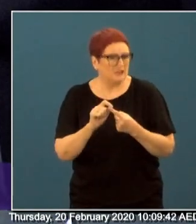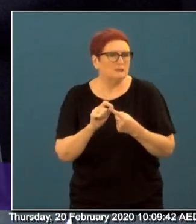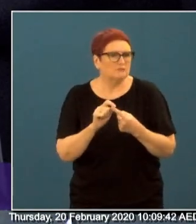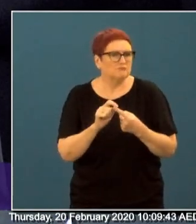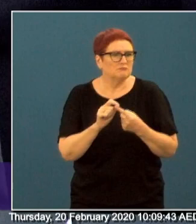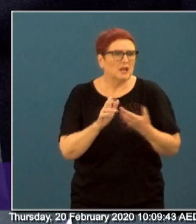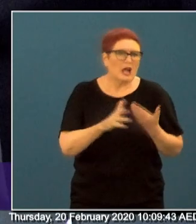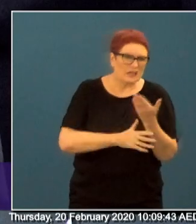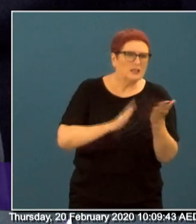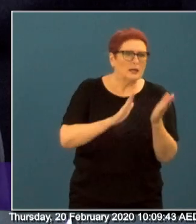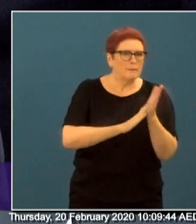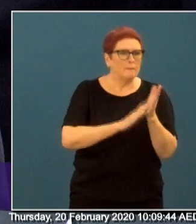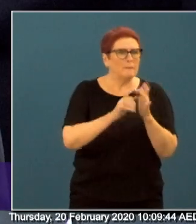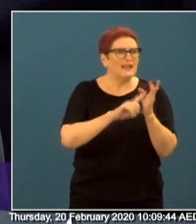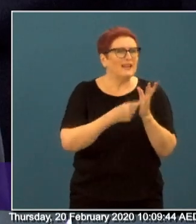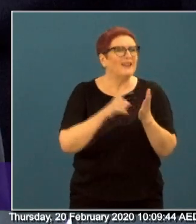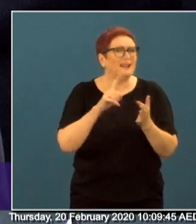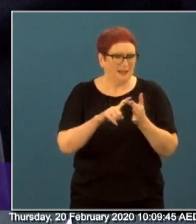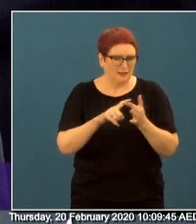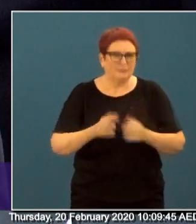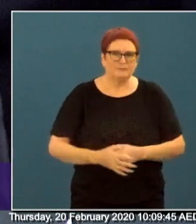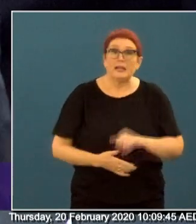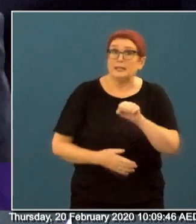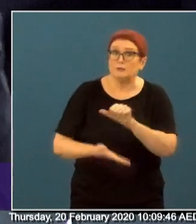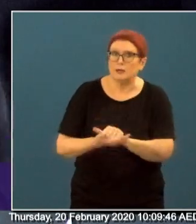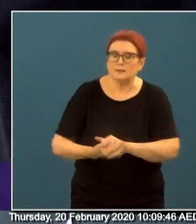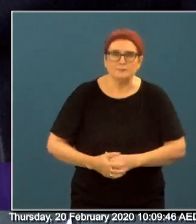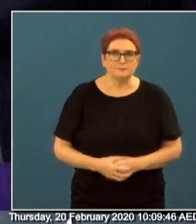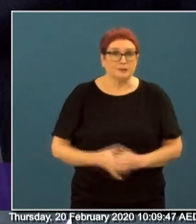through the Medicare system. Yes. COMMISSIONER SACKVILLE: Yes. So that's a really important point,